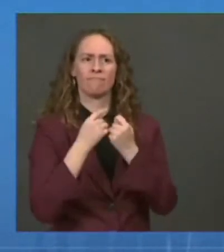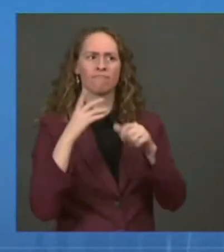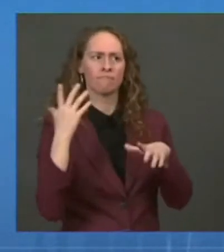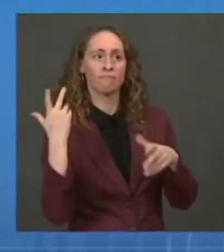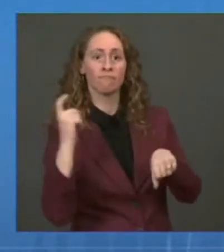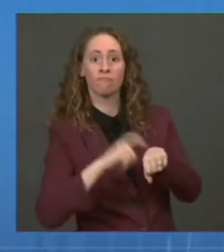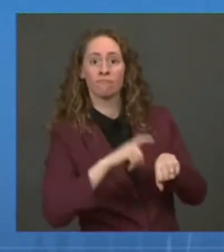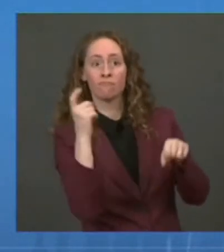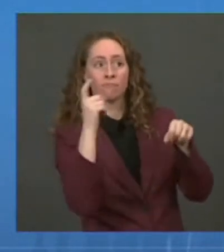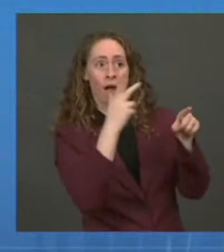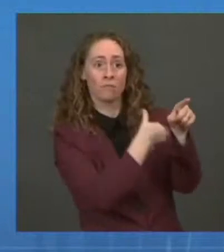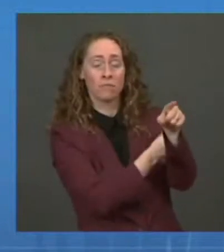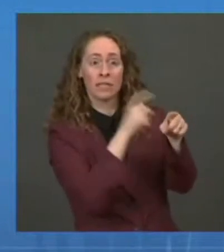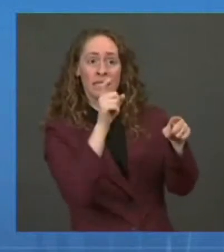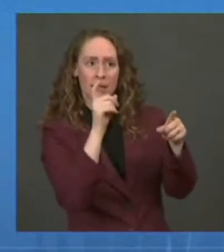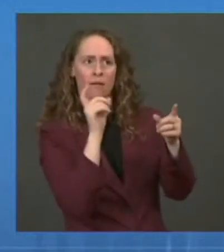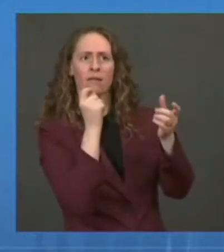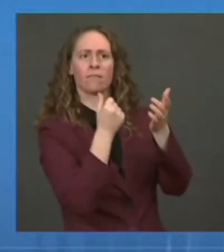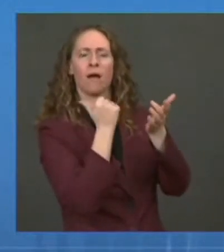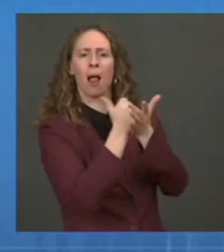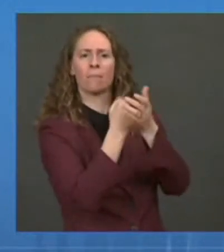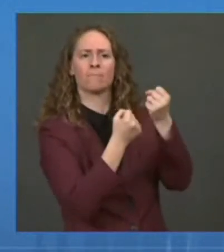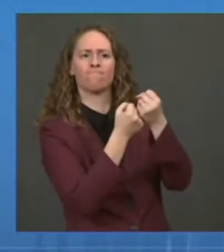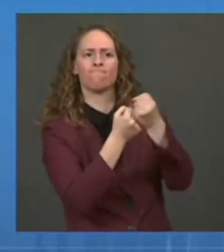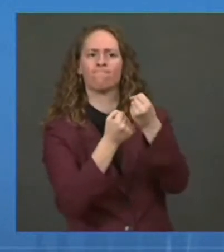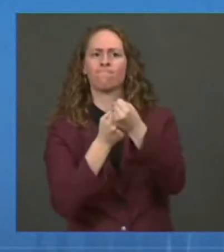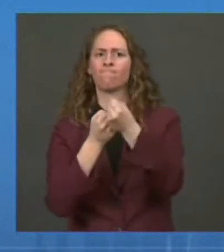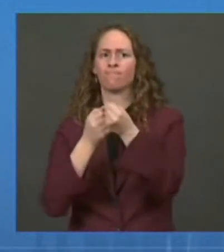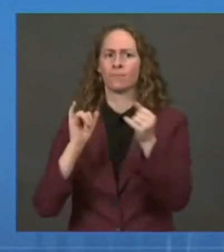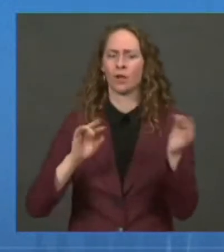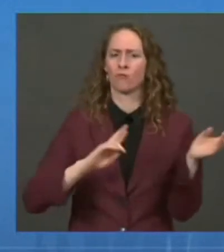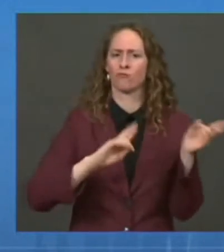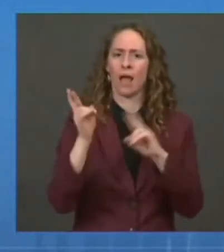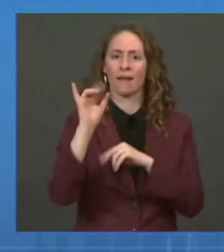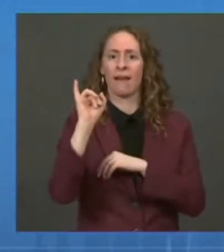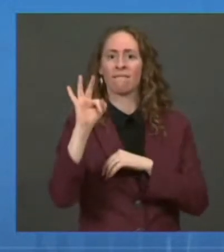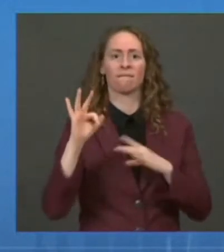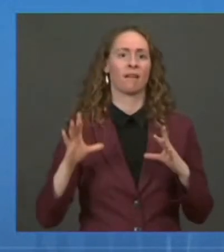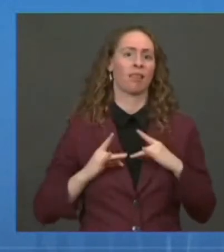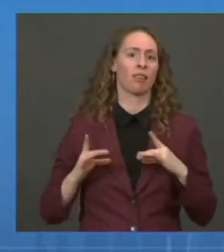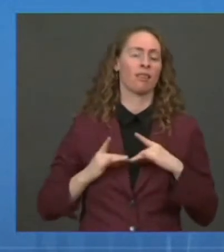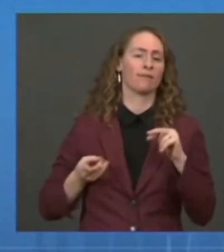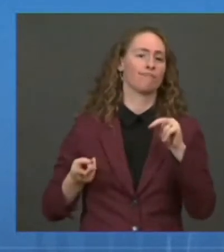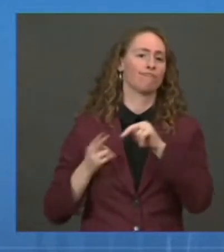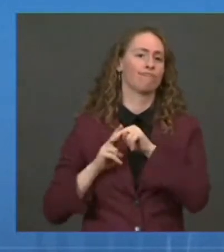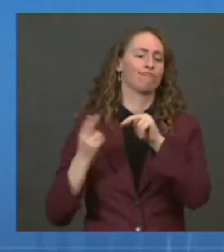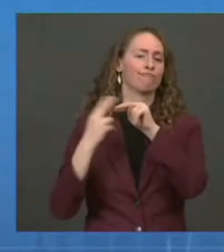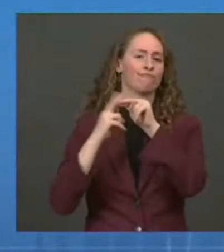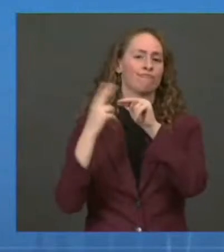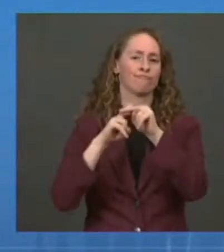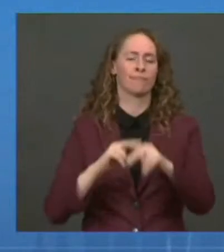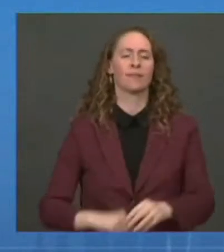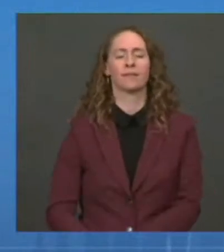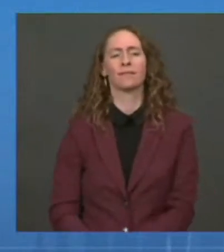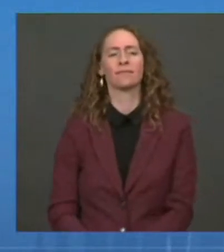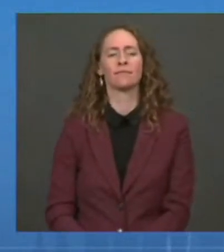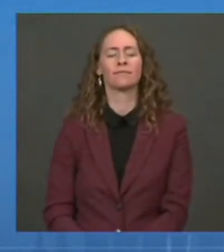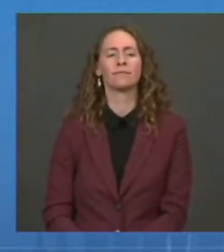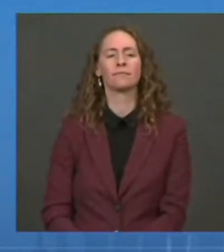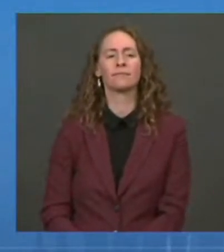THE COUNTRY HAVE A HEALTH THEY NEED TO BATTLE RISING CASES IN THE WINTER. IN CLOSING I JUST WANT TO